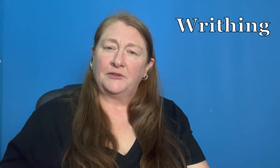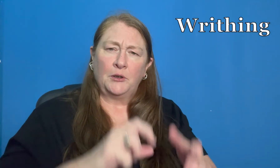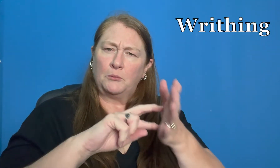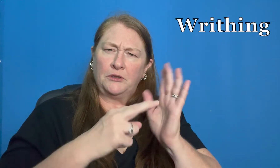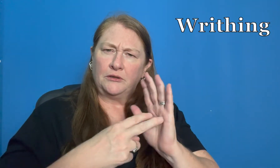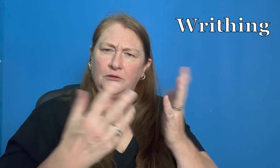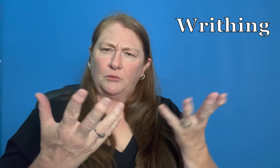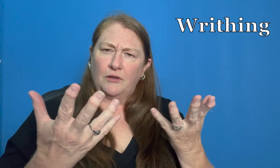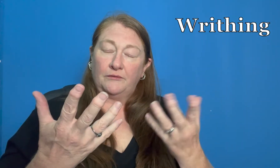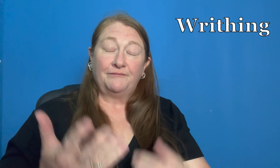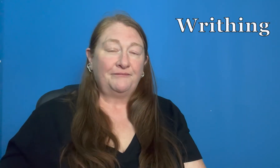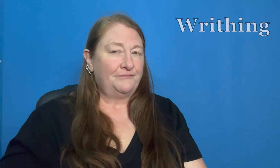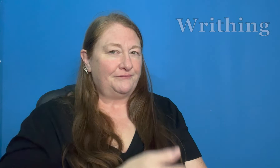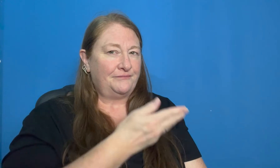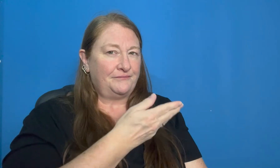What does writhing mean?